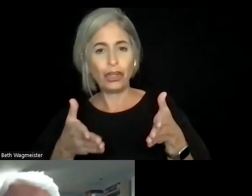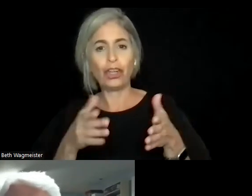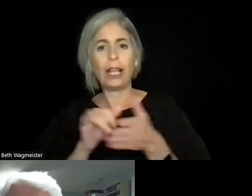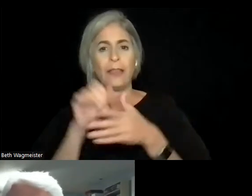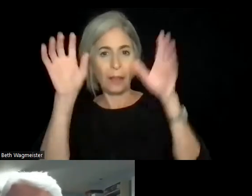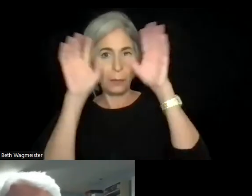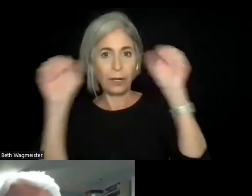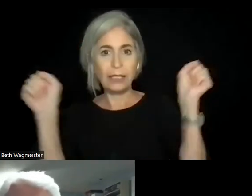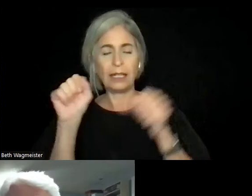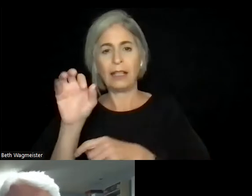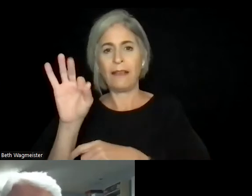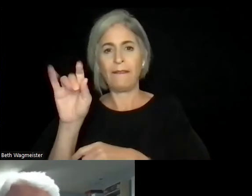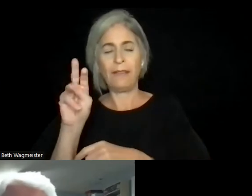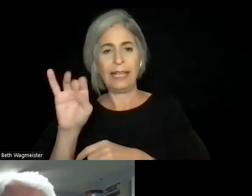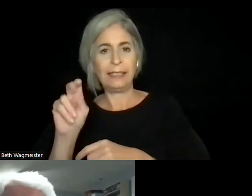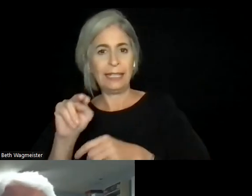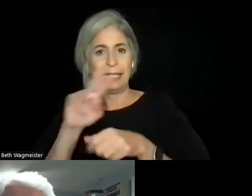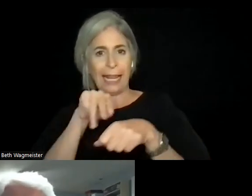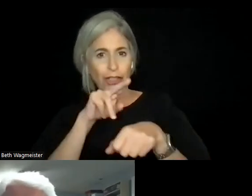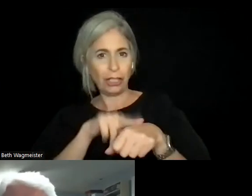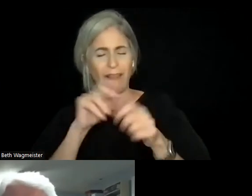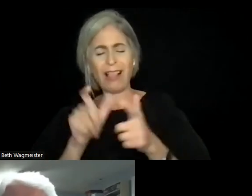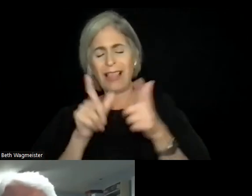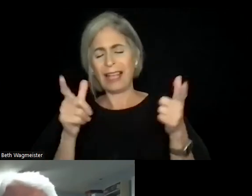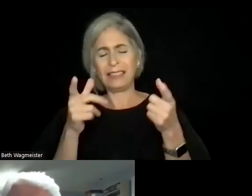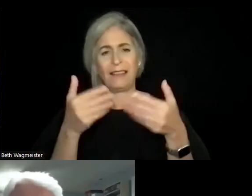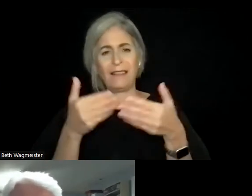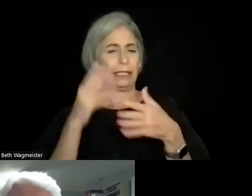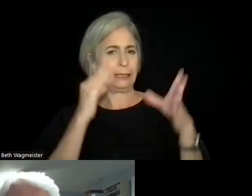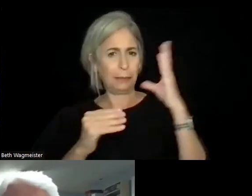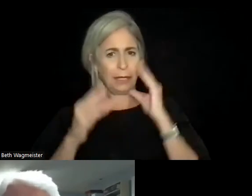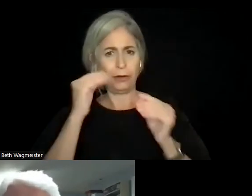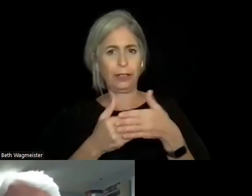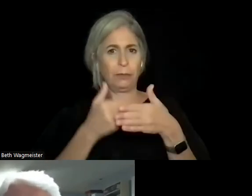Thomas Broussard, I'm the president of stroke educator. I'm also the founder